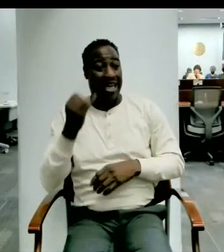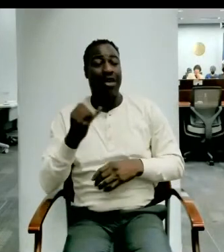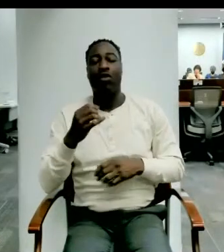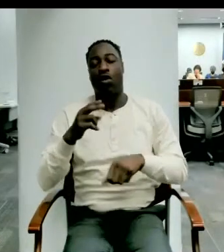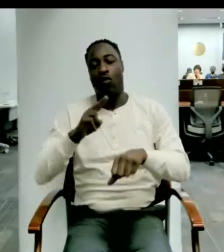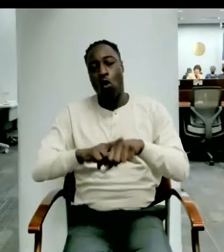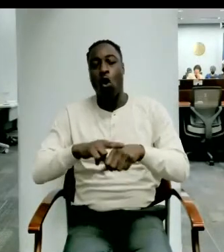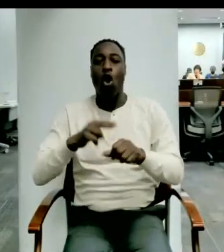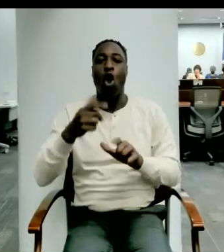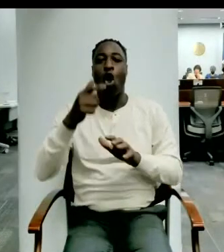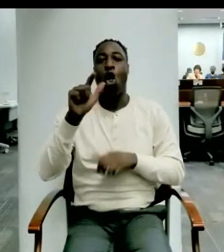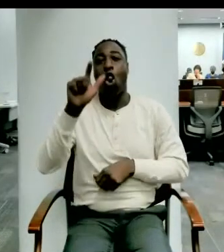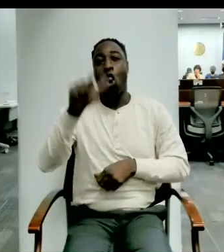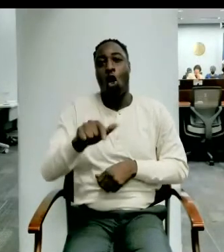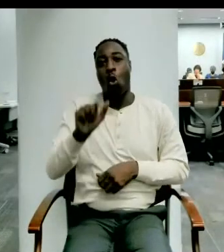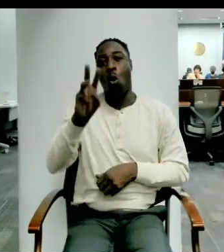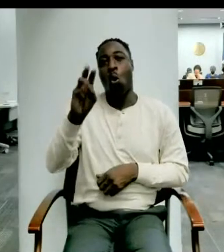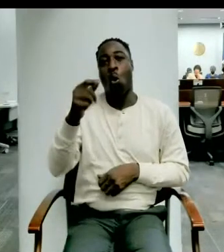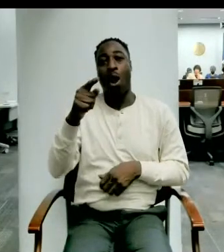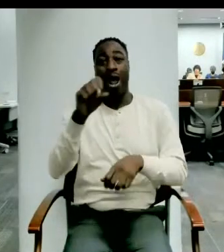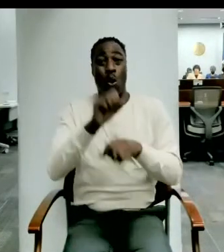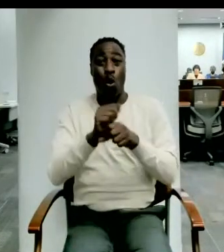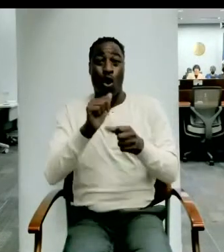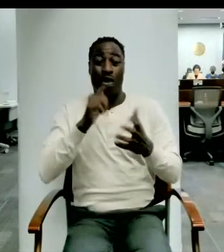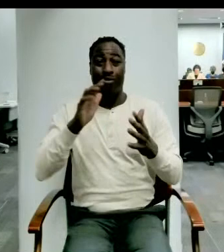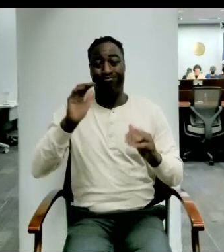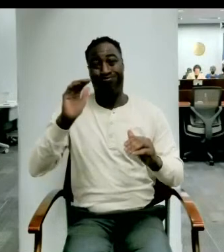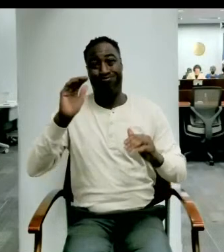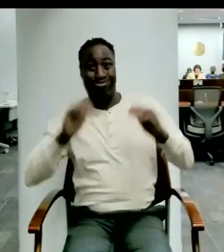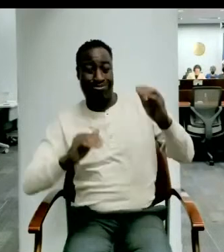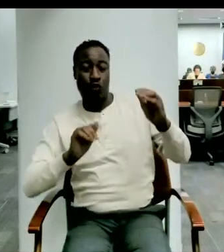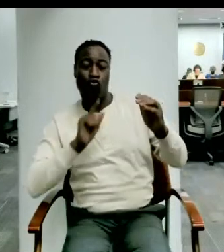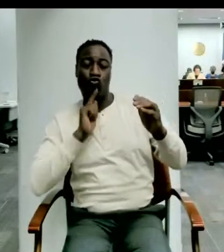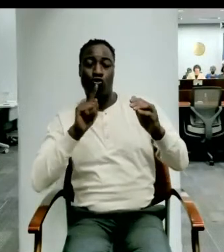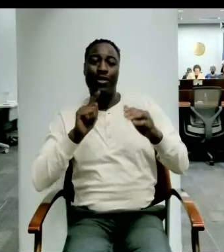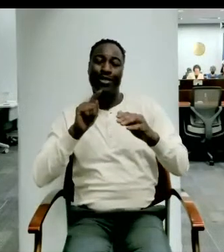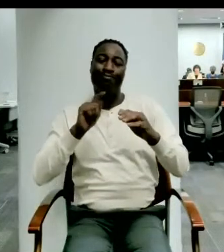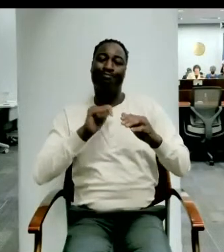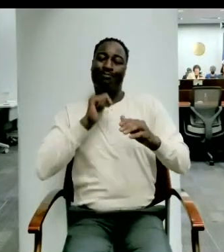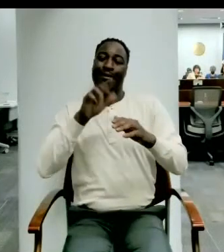the low wage workers are disproportionately affecting a certain protected characteristic.